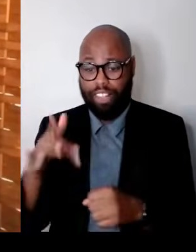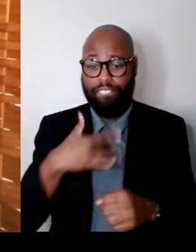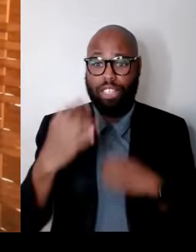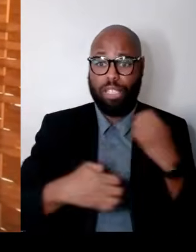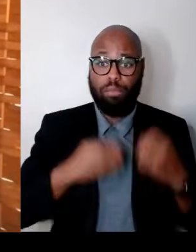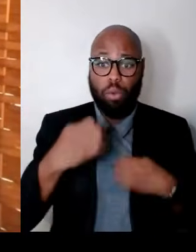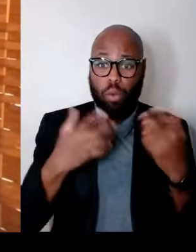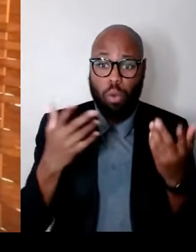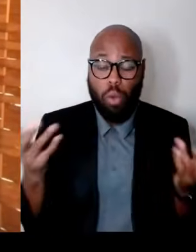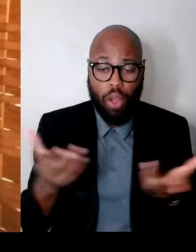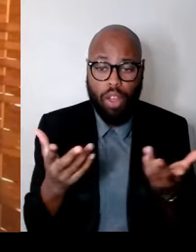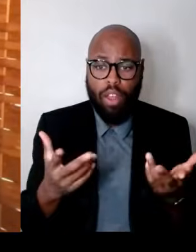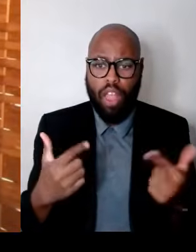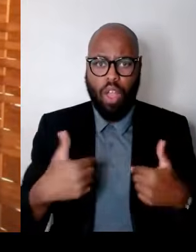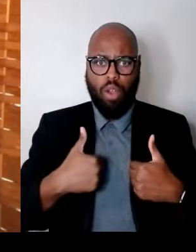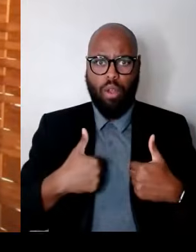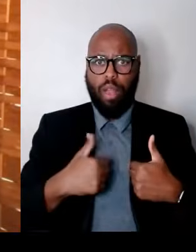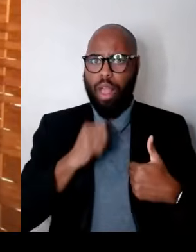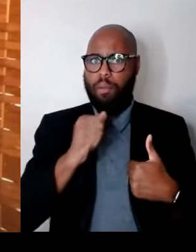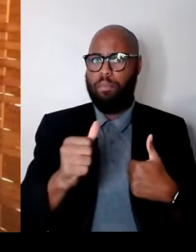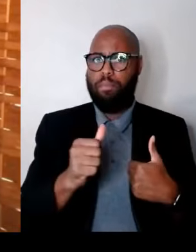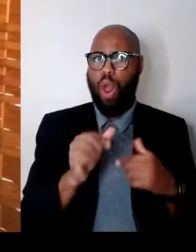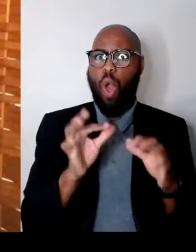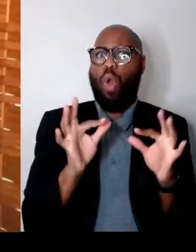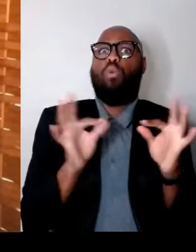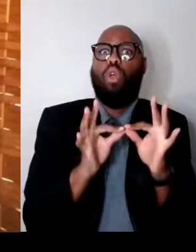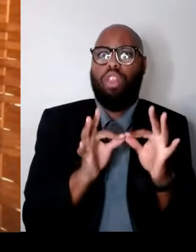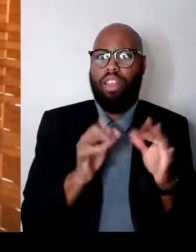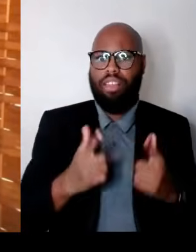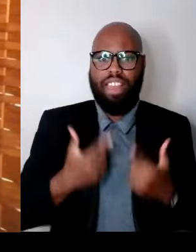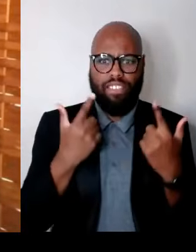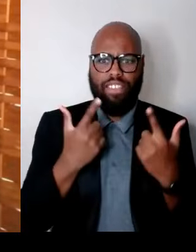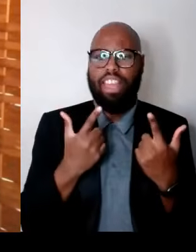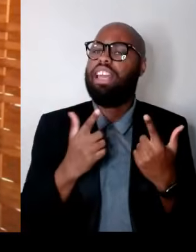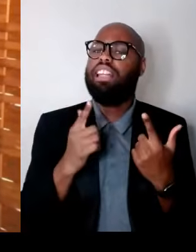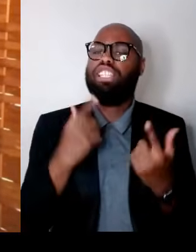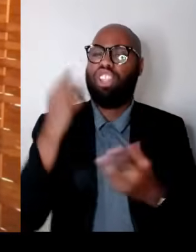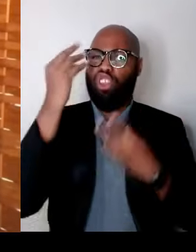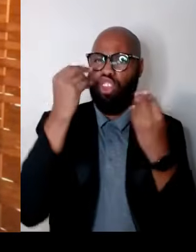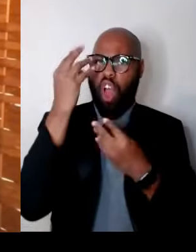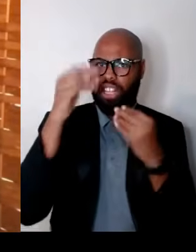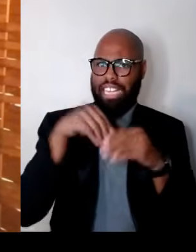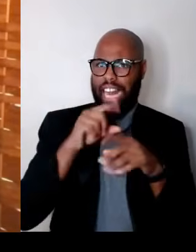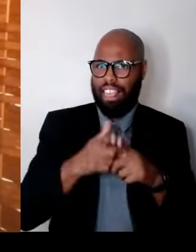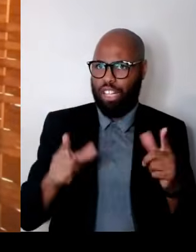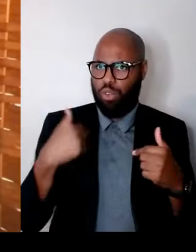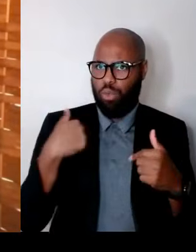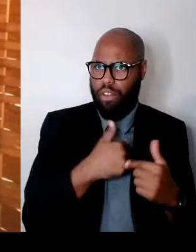"I'm not worthy of living." Those are the thoughts and the language that we hear, "I'm not worthy of living." "How can I live and push forward